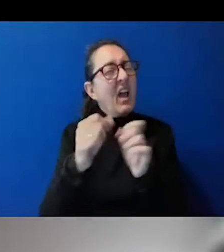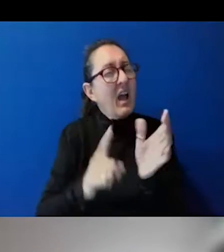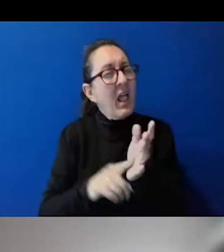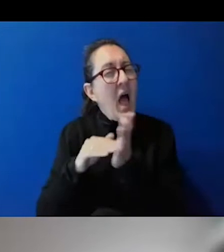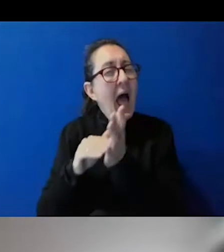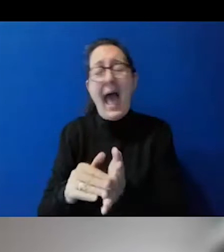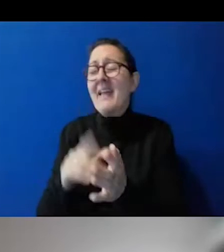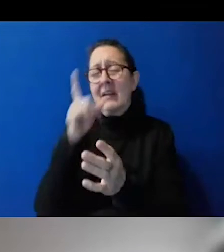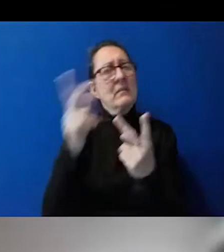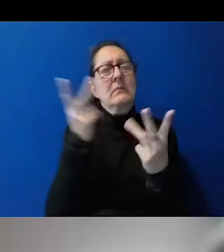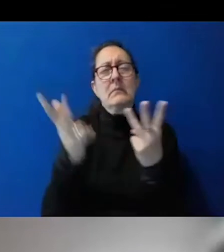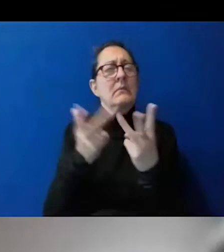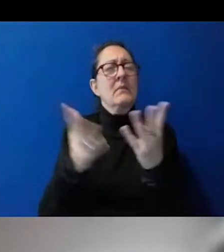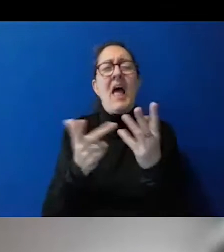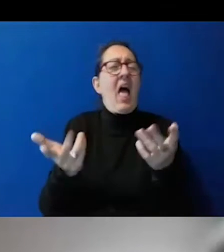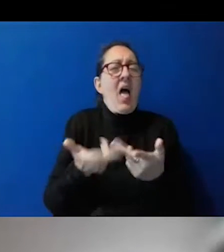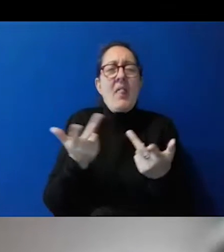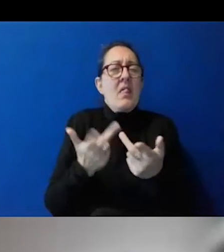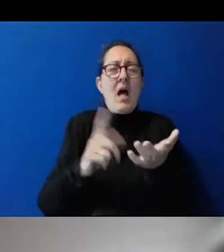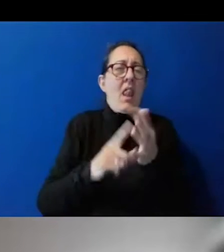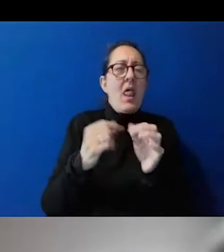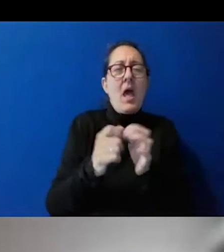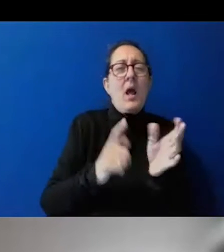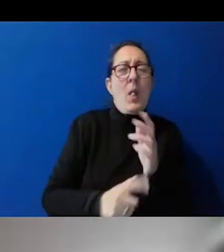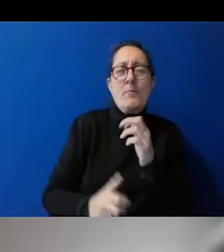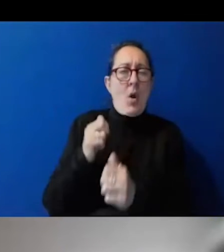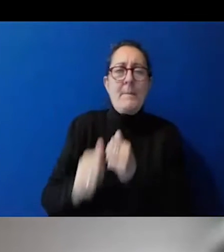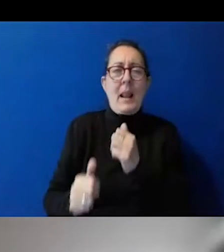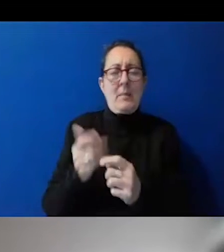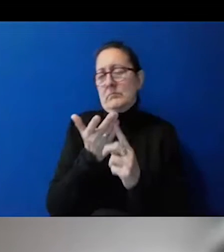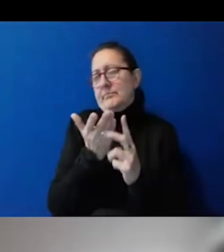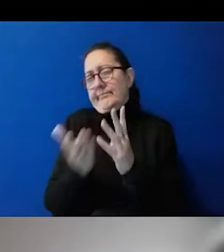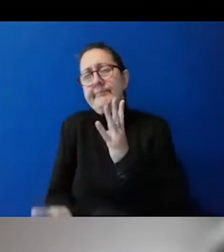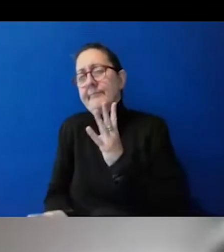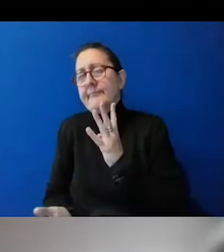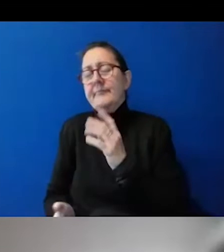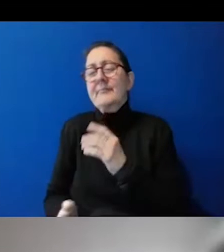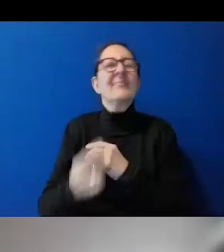South Wales legal problem so you can think of us like uh the Gateway for legal assistance for the